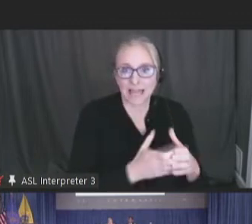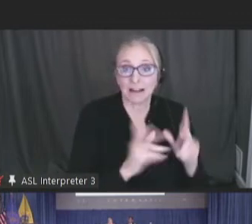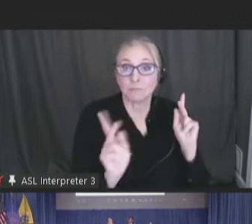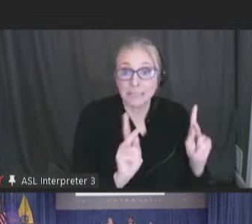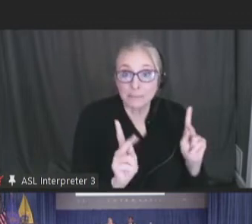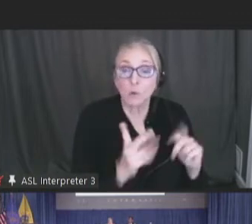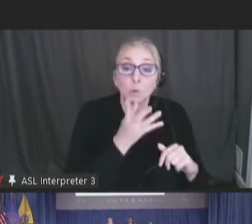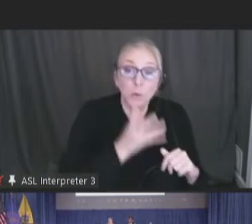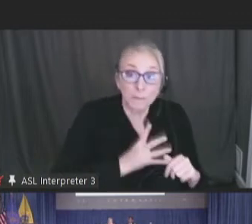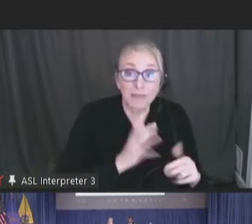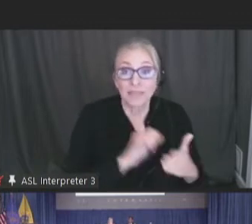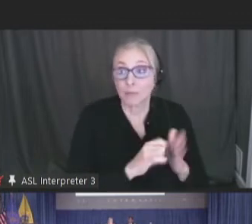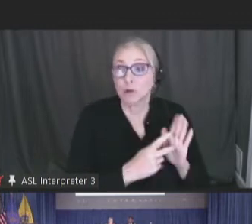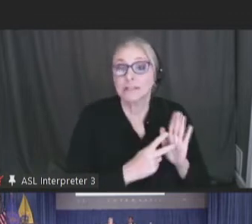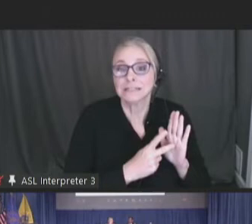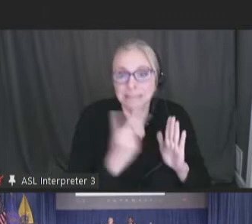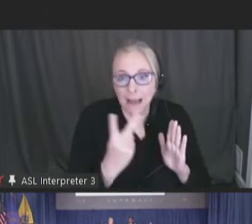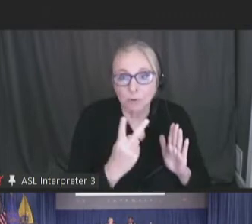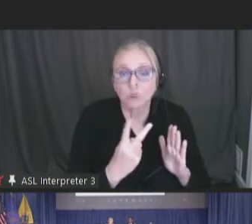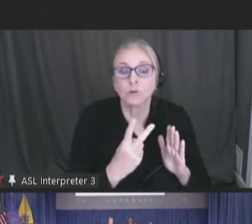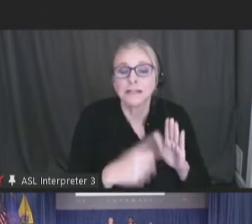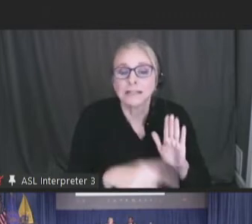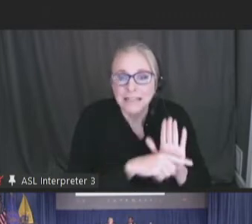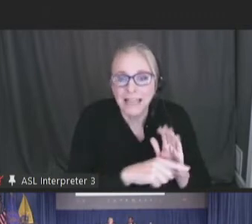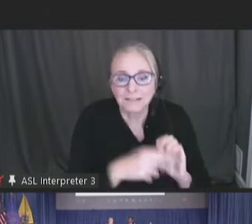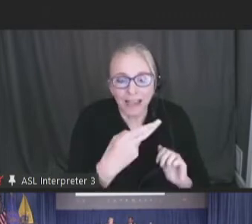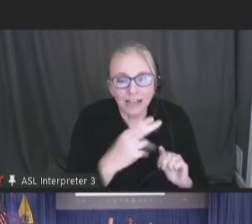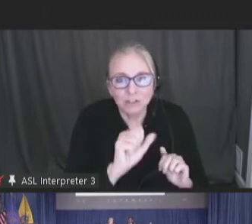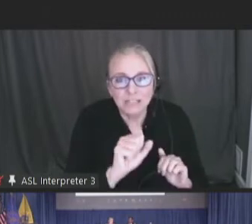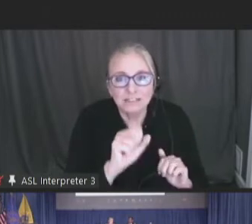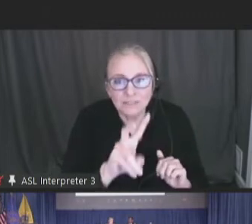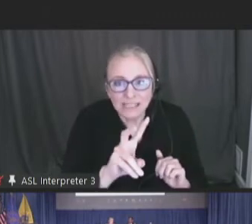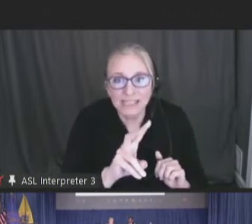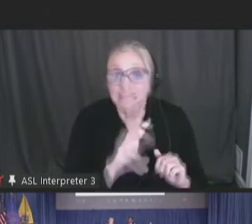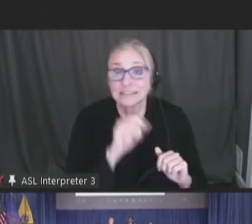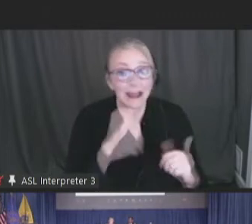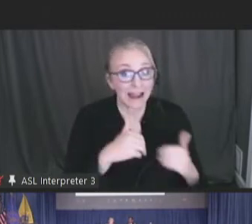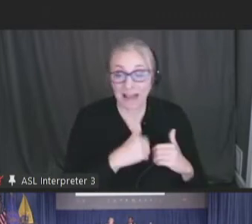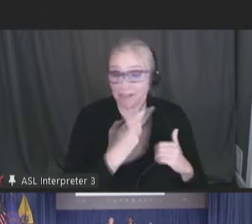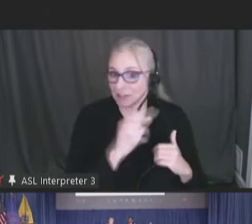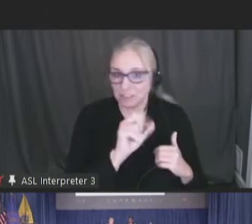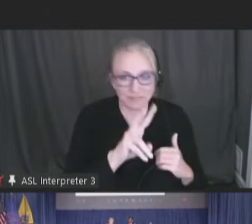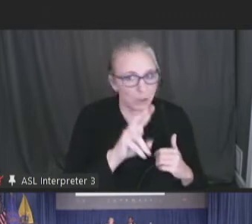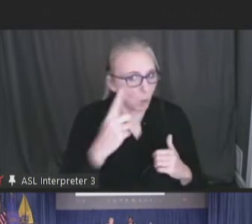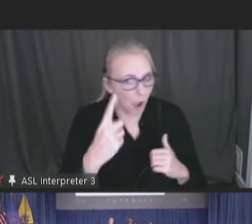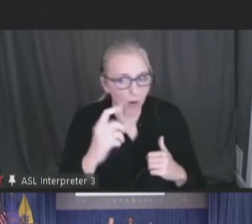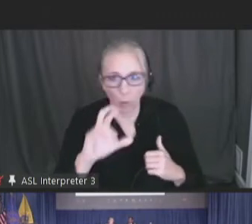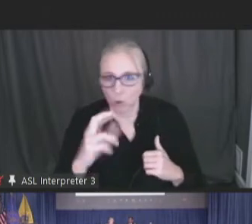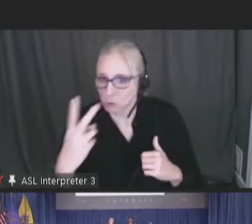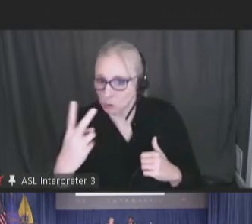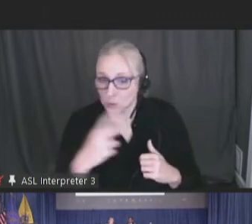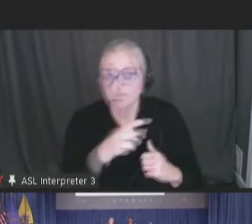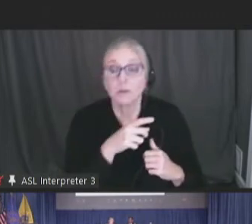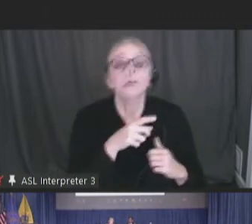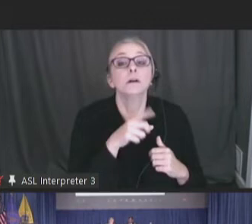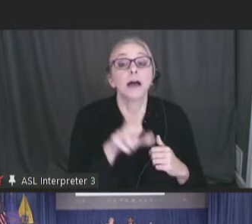that were double seronegative to HSV, either they didn't have HSV-1 or HSV-2. And in a third, it